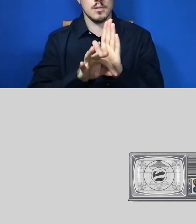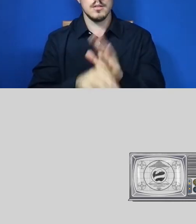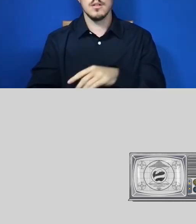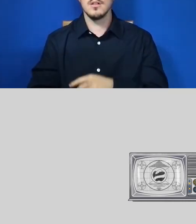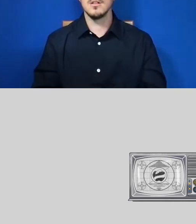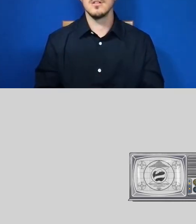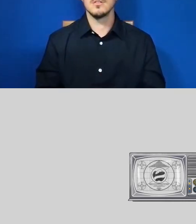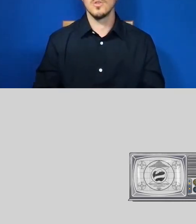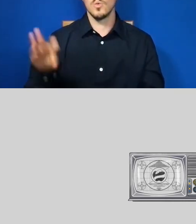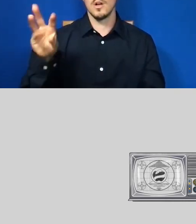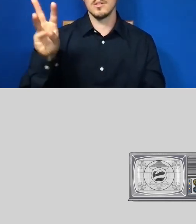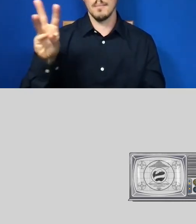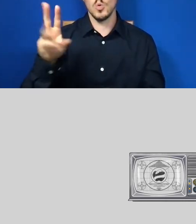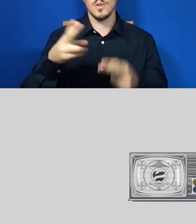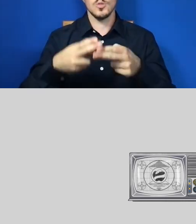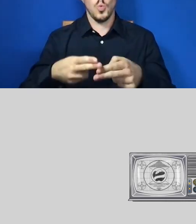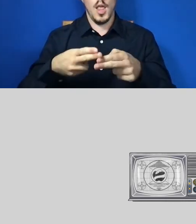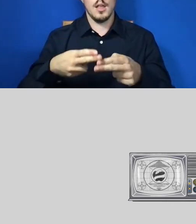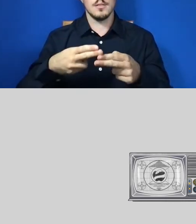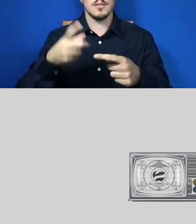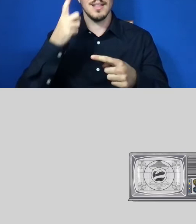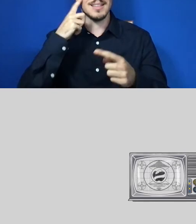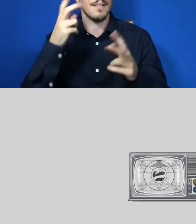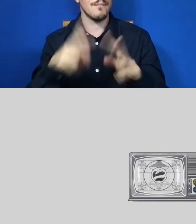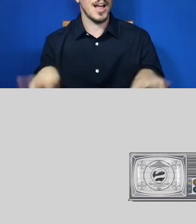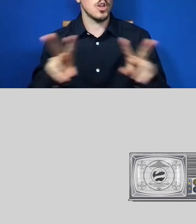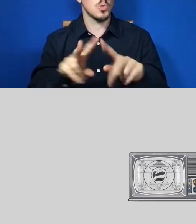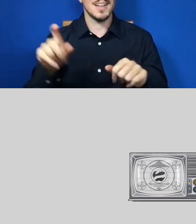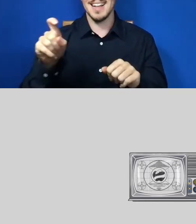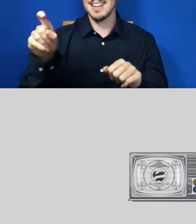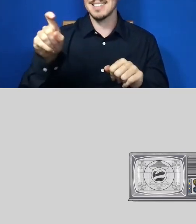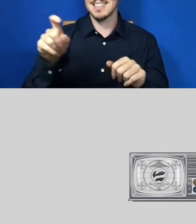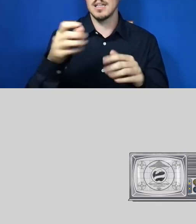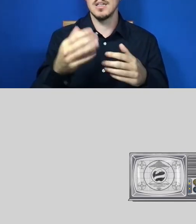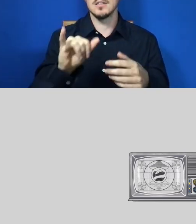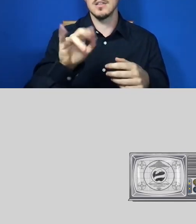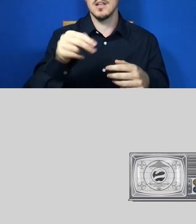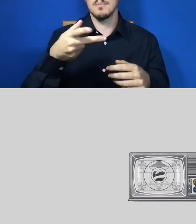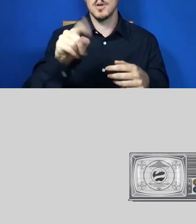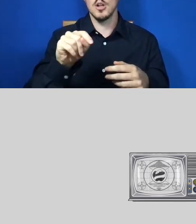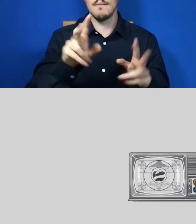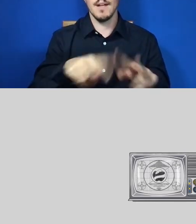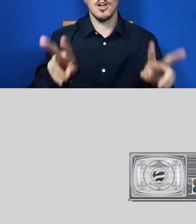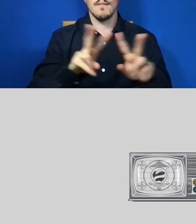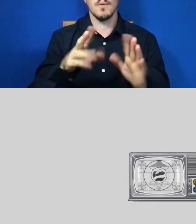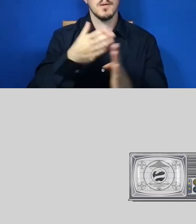The W is the weight, which is the value in the channels and X is the input values from the previous layer